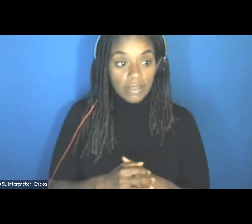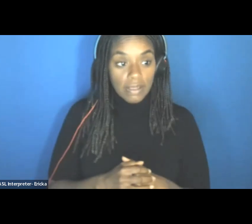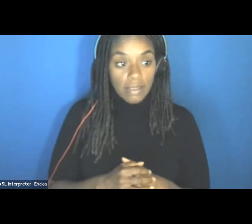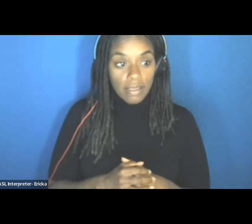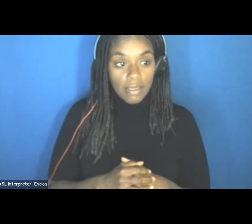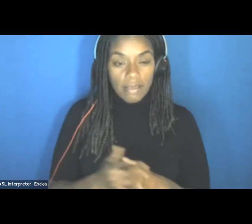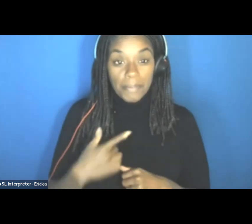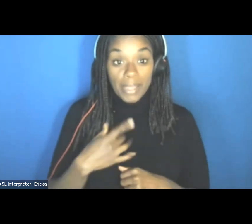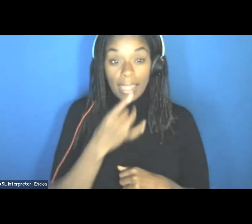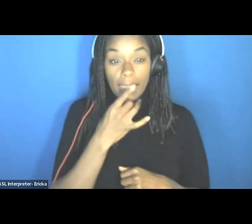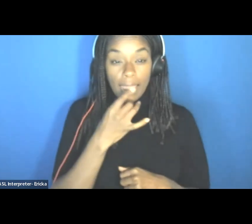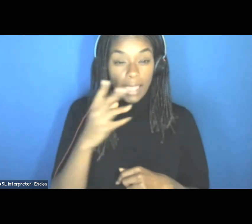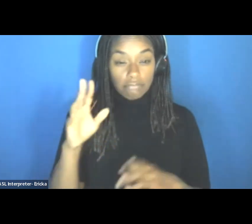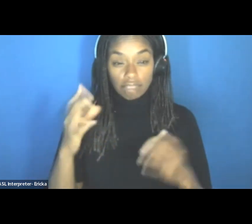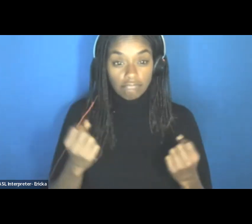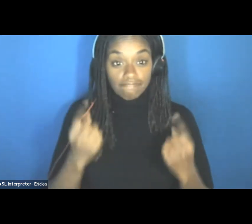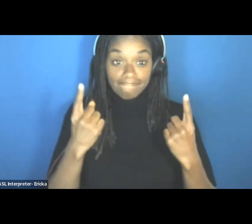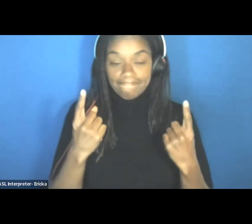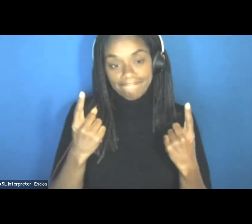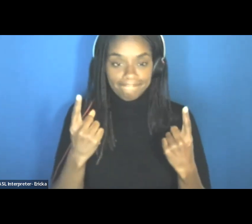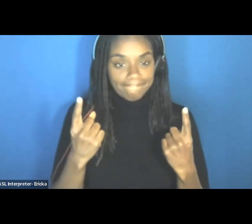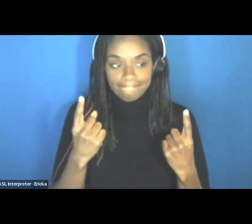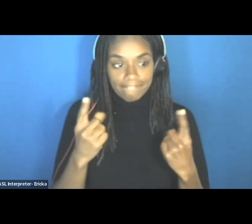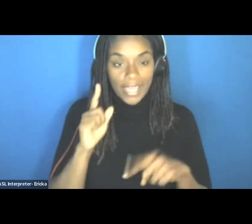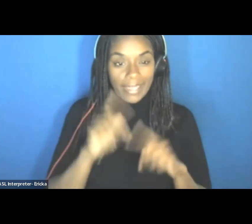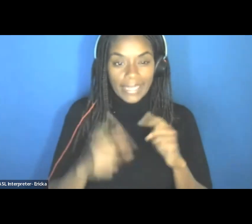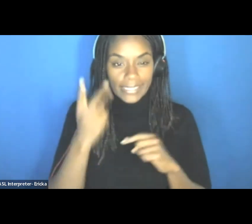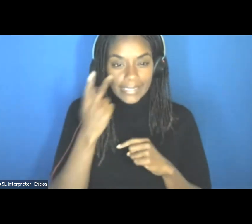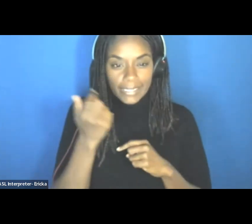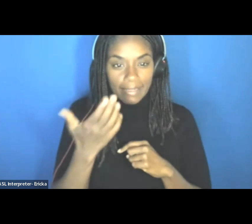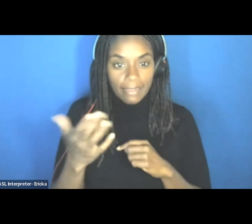Fort-- I'm also 6-3.